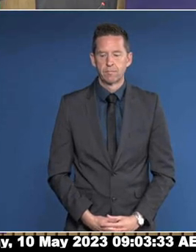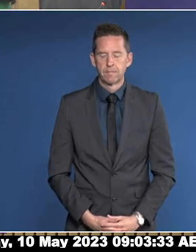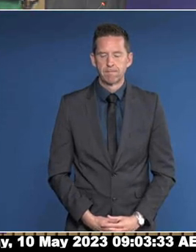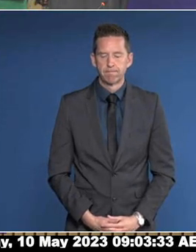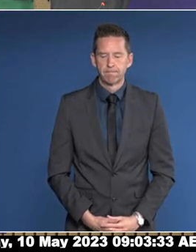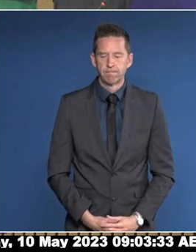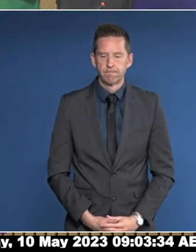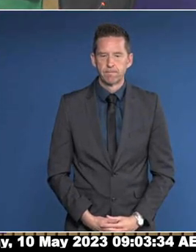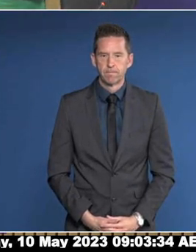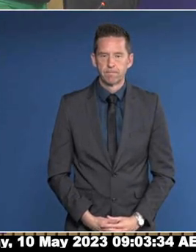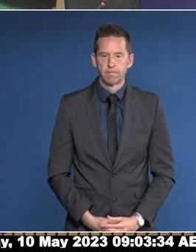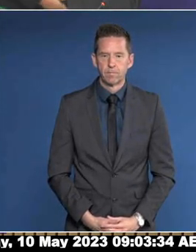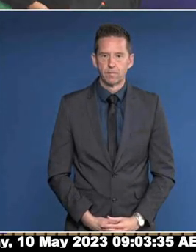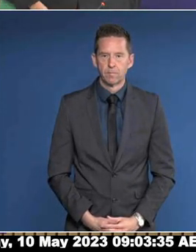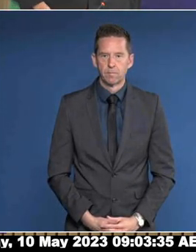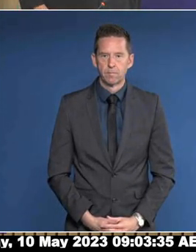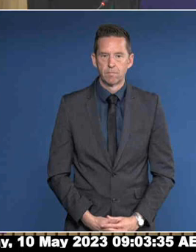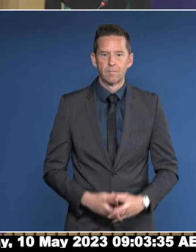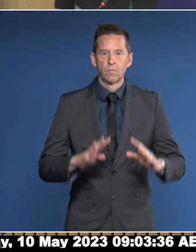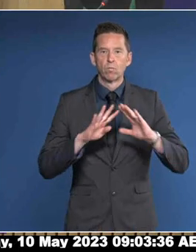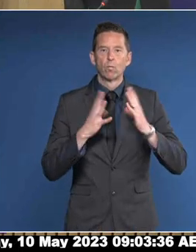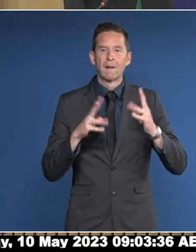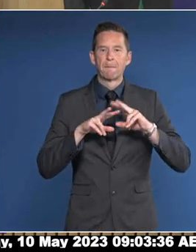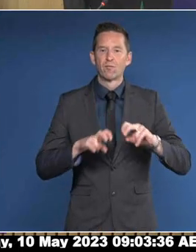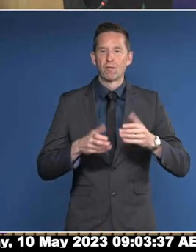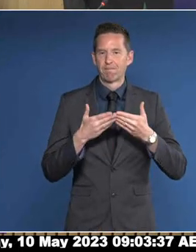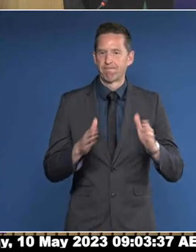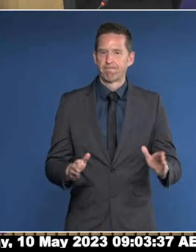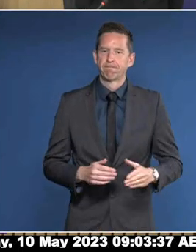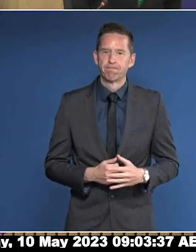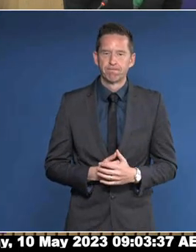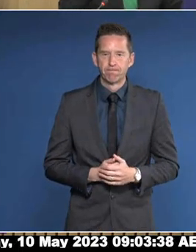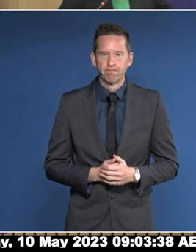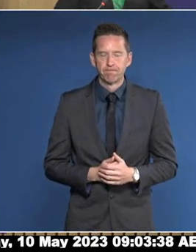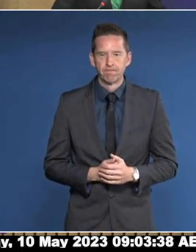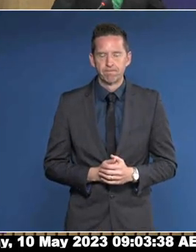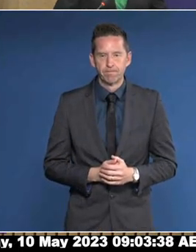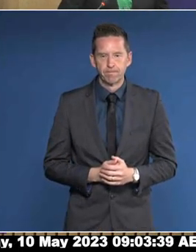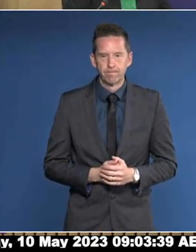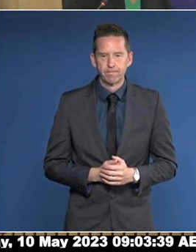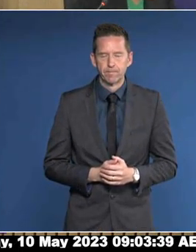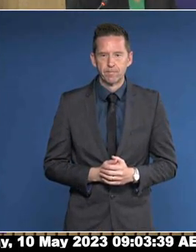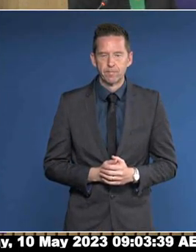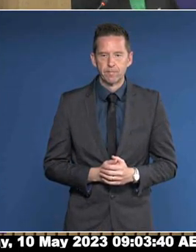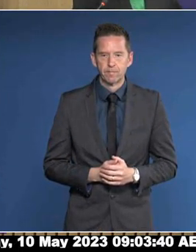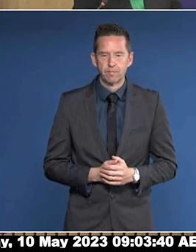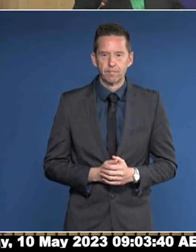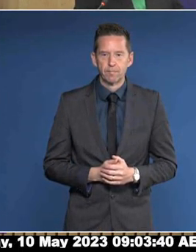The Royal Commission into Violence, Abuse, Neglect and Exploitation of People with Disability is now in session.